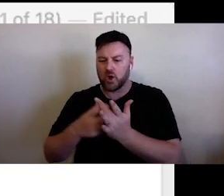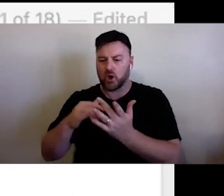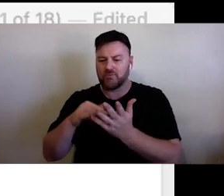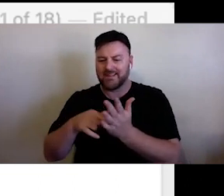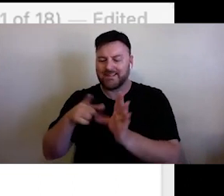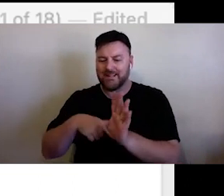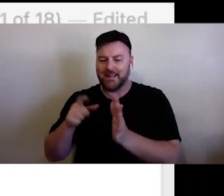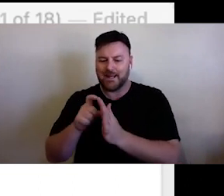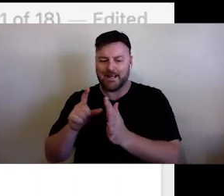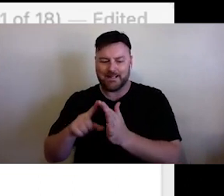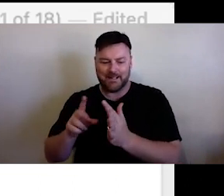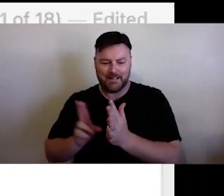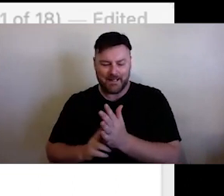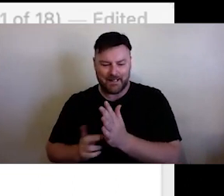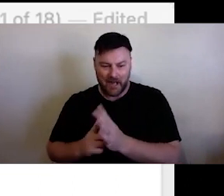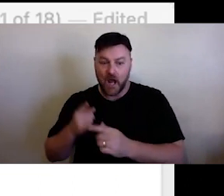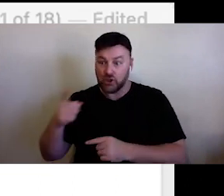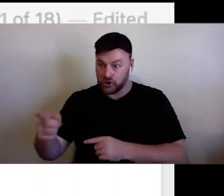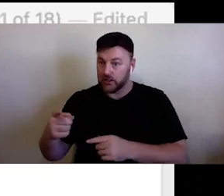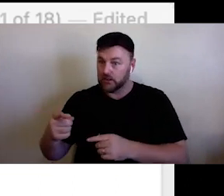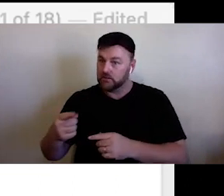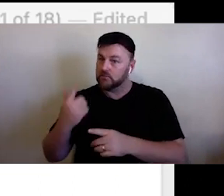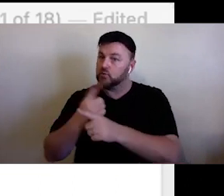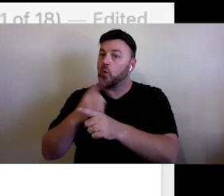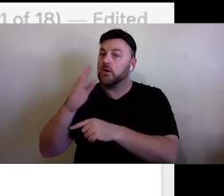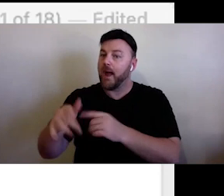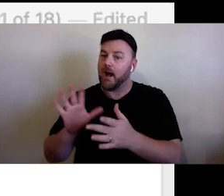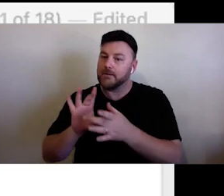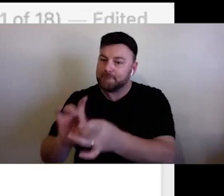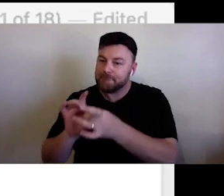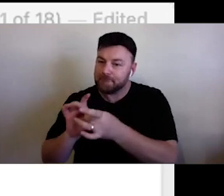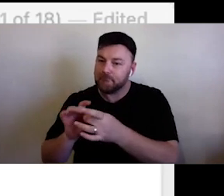say. That's a concept you're interested in and I'd encourage you